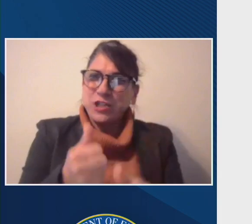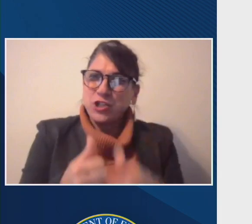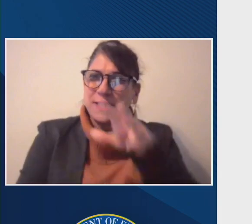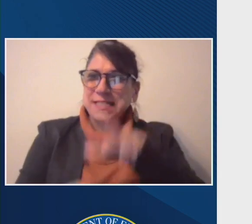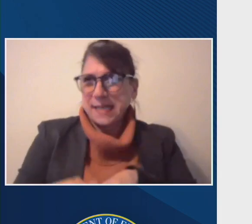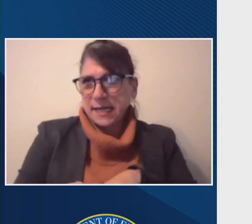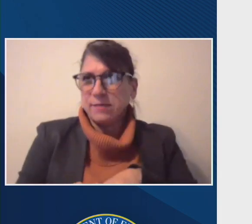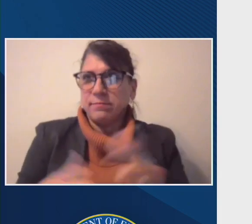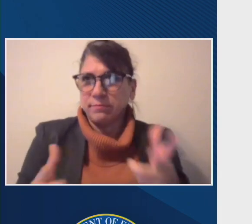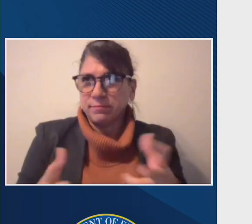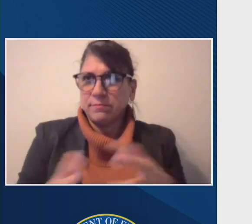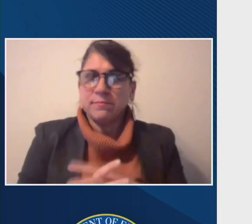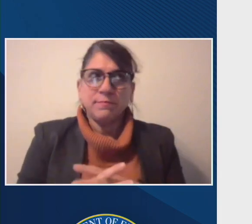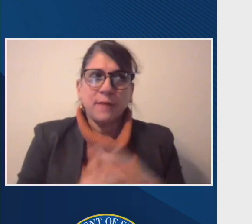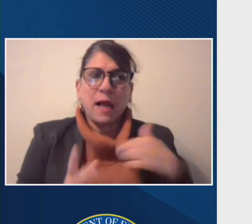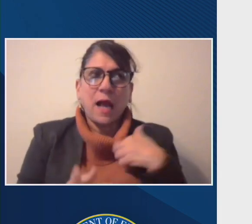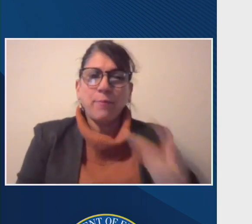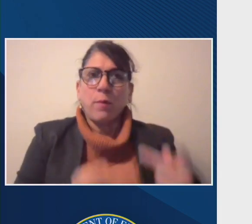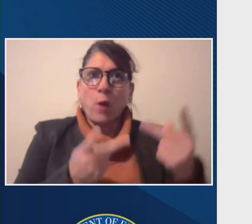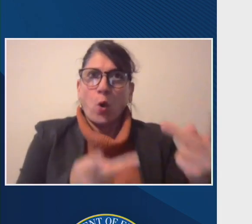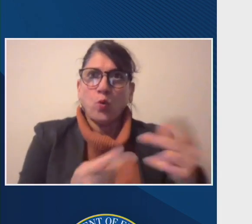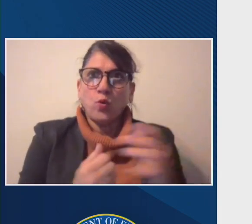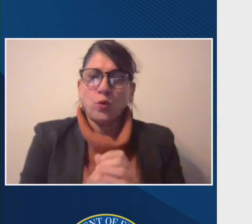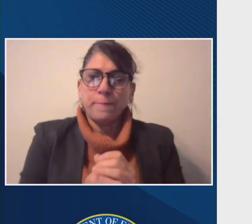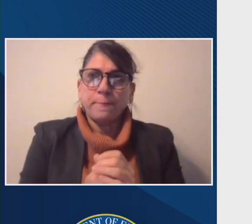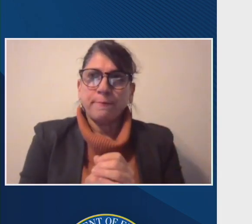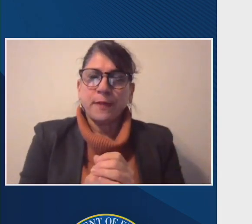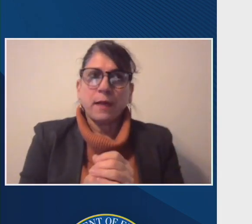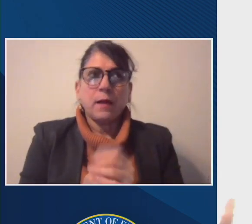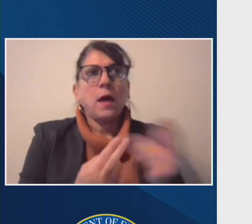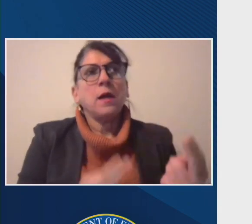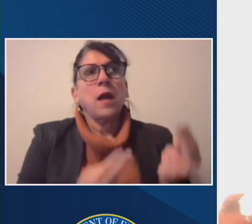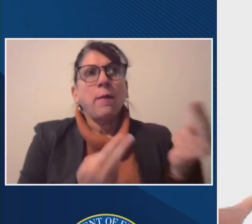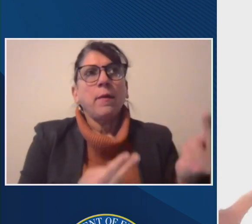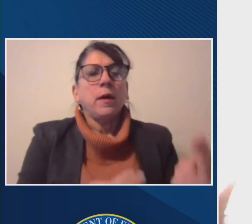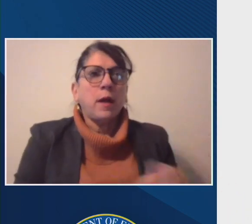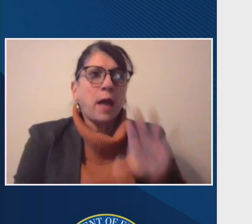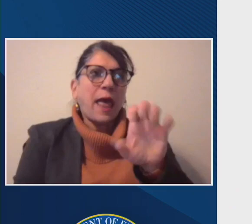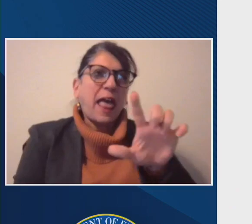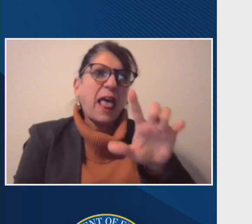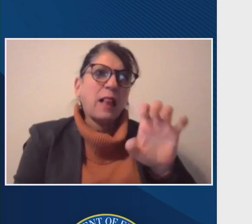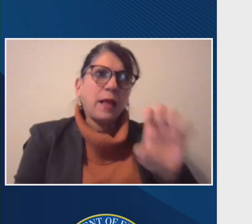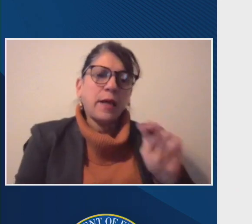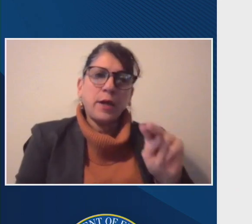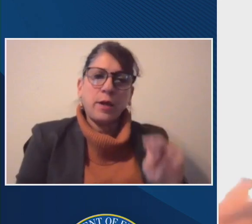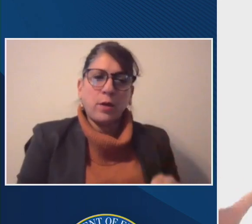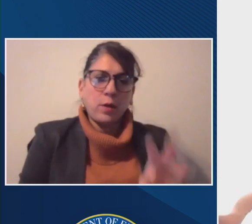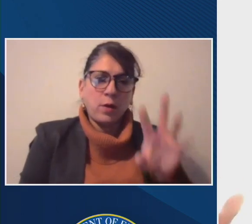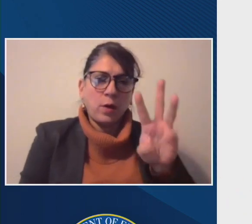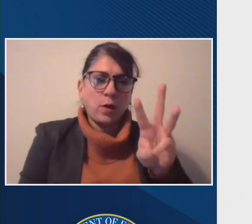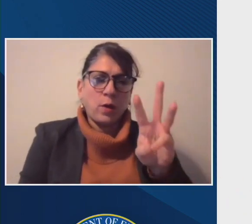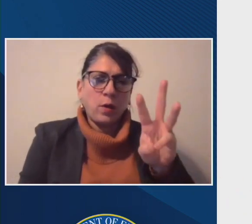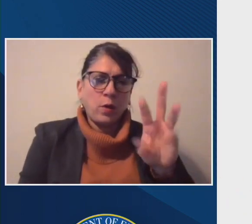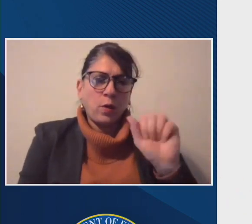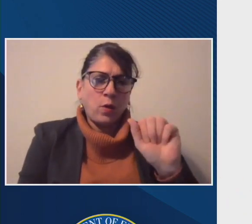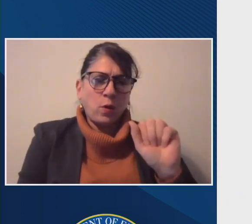So I propose, or I nominate Allan Wachendorfer if the committee decides to add a second seat for civil rights